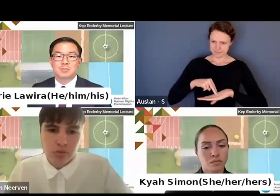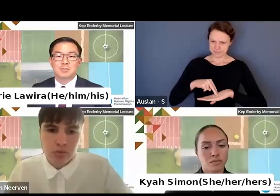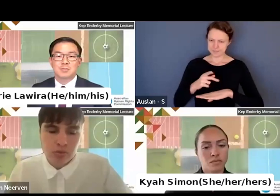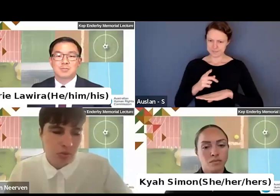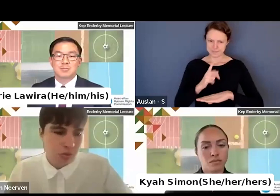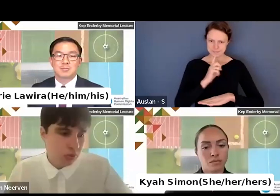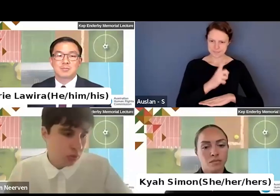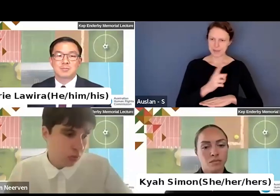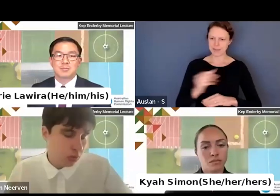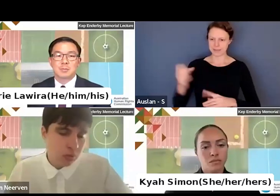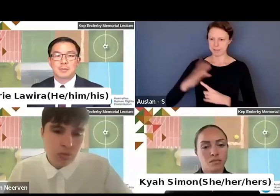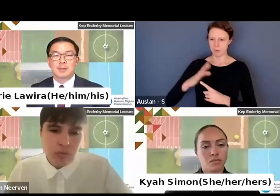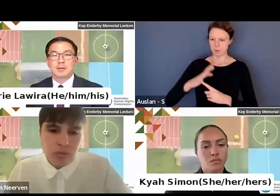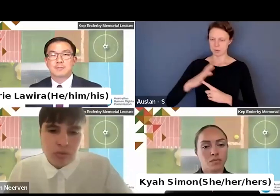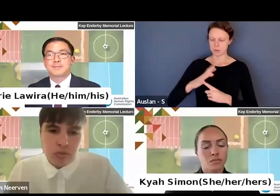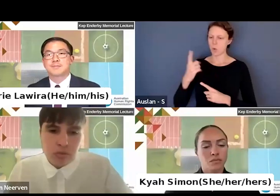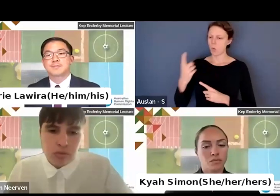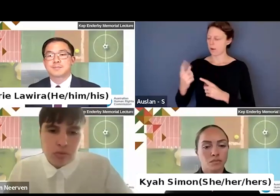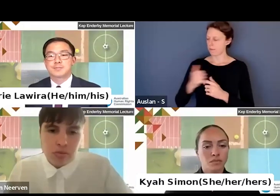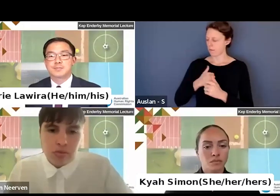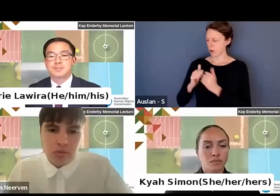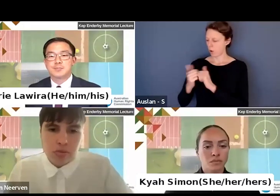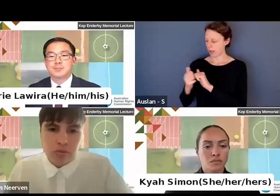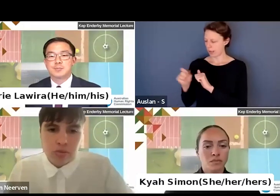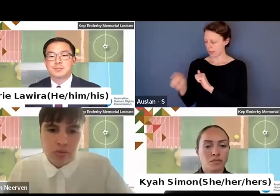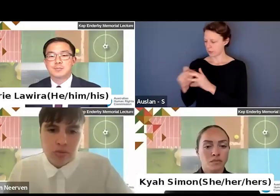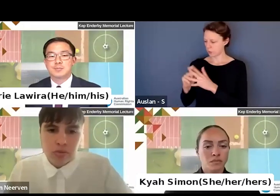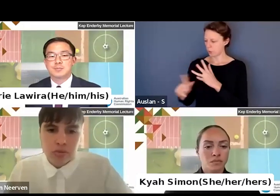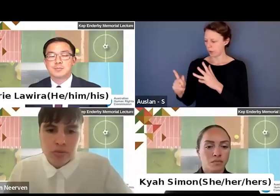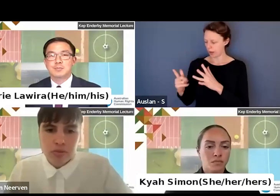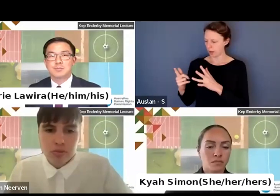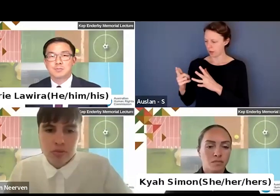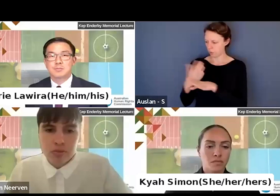One of my colleagues is doing some work on a project called Standing Together Against Racism in Sport.